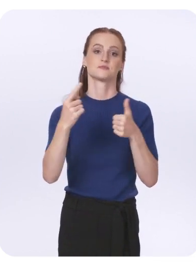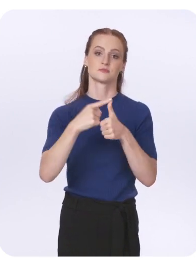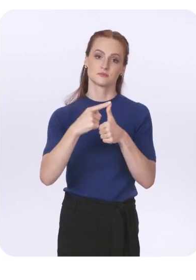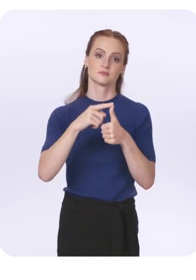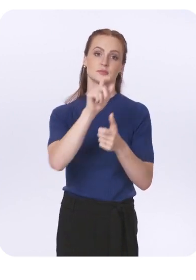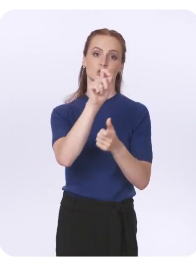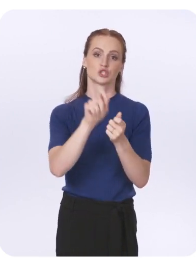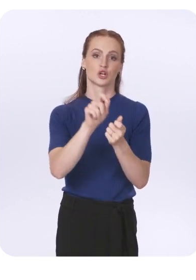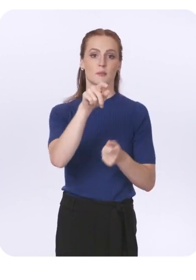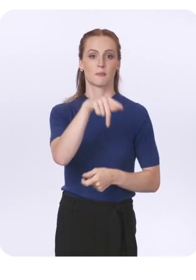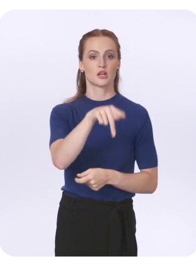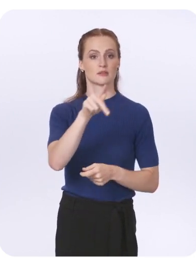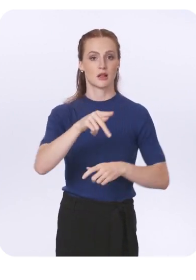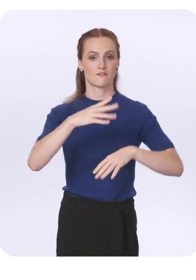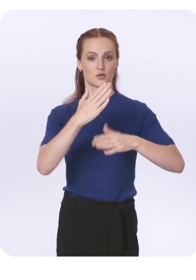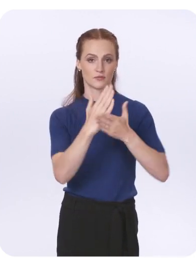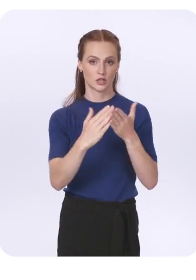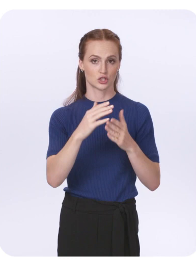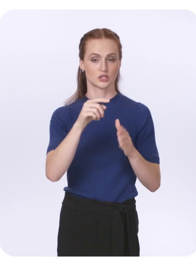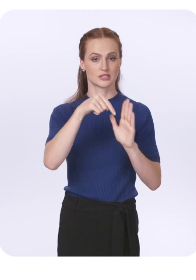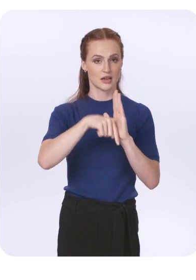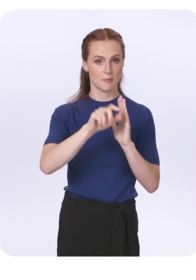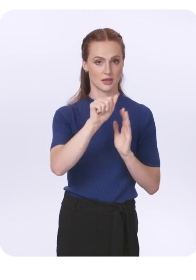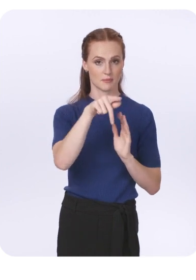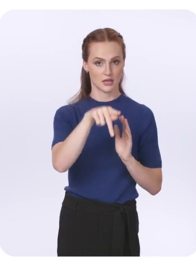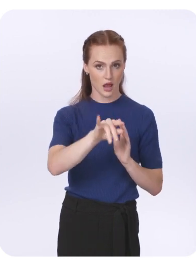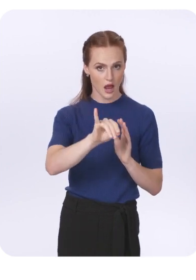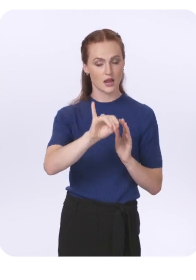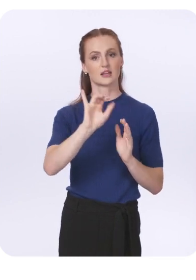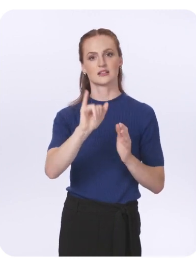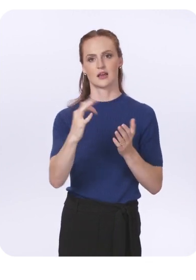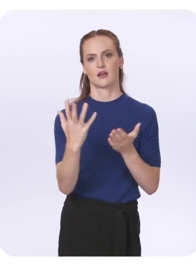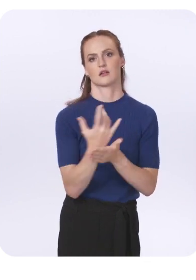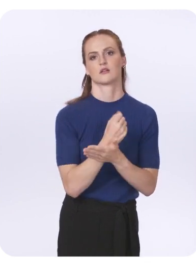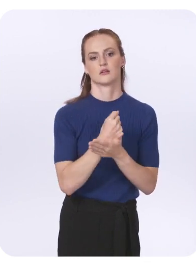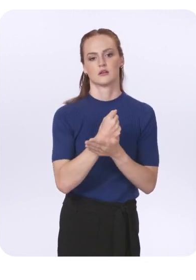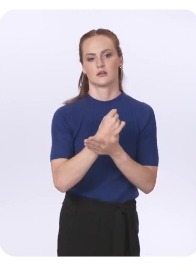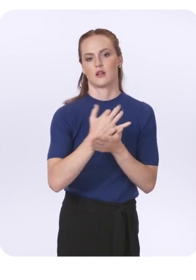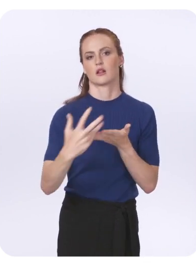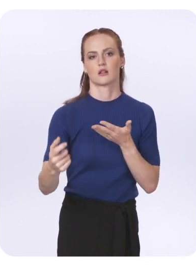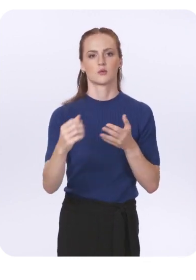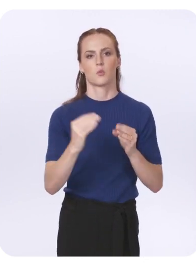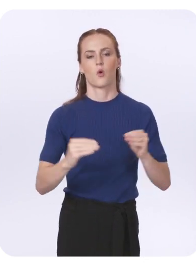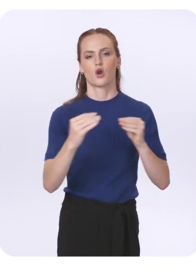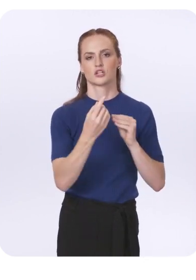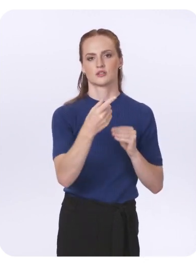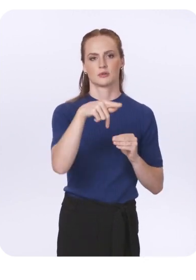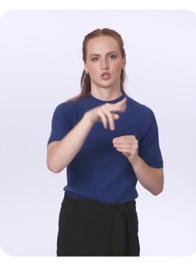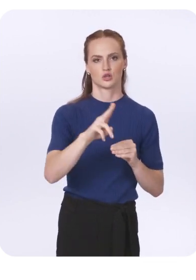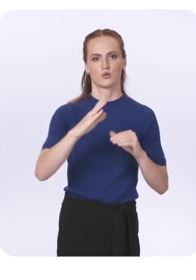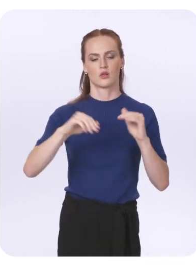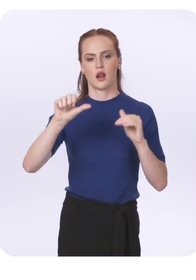namely certain presence platform features like the depth API, consume more GPU than apps that don’t use the depth API